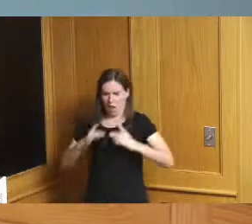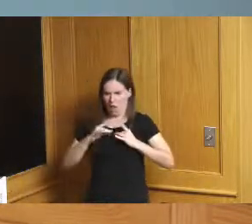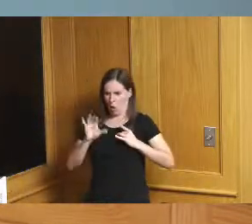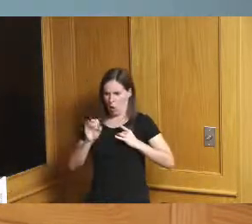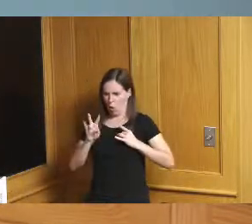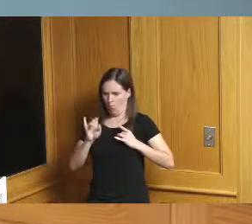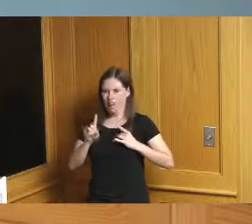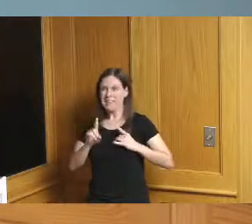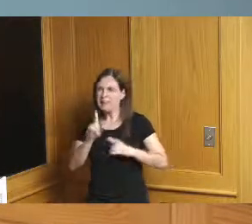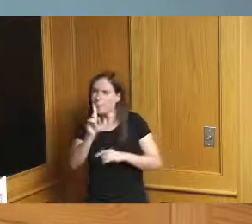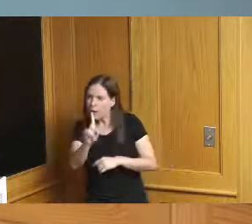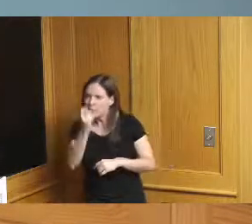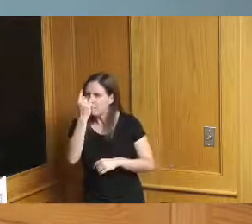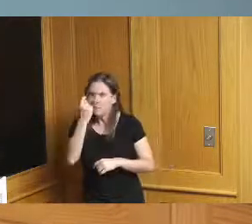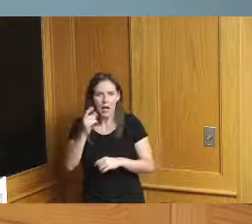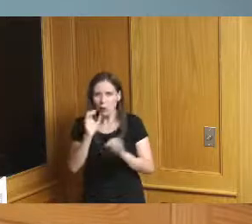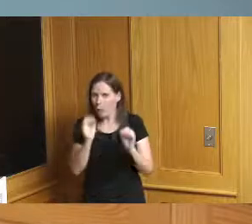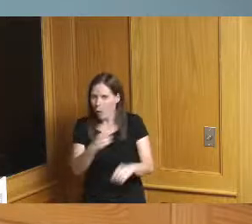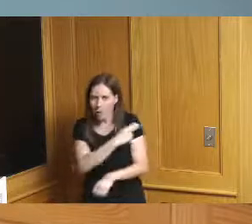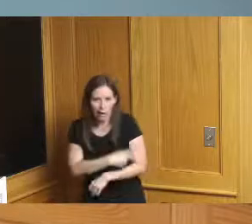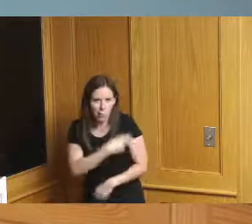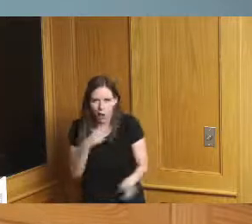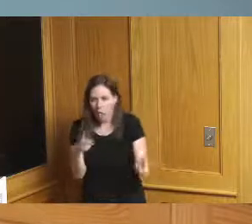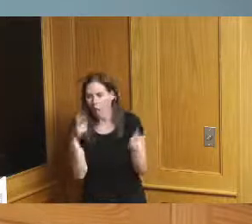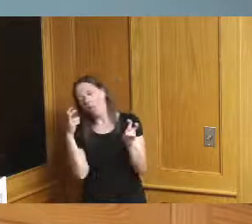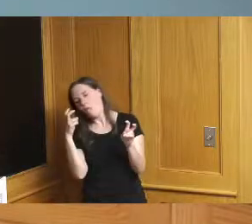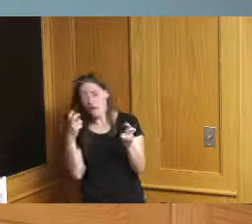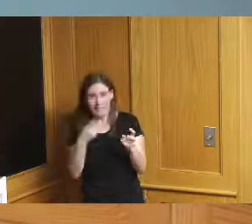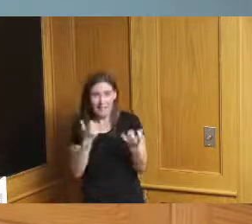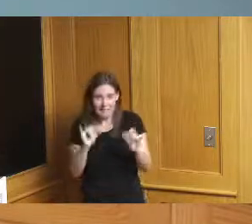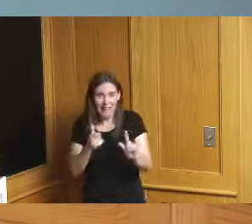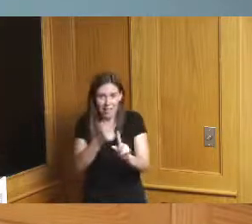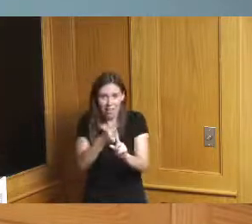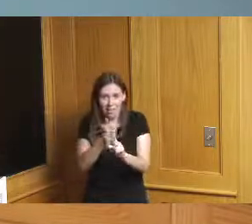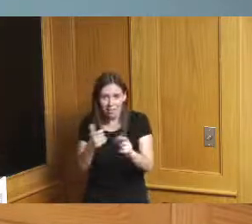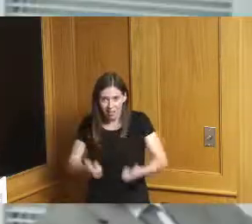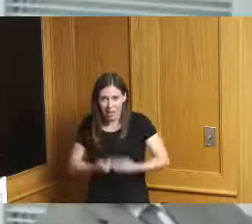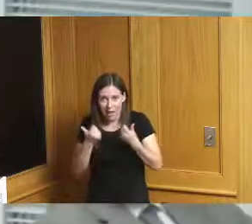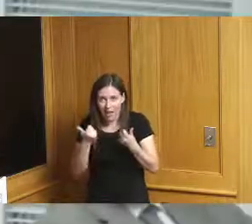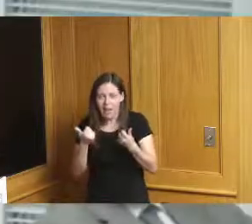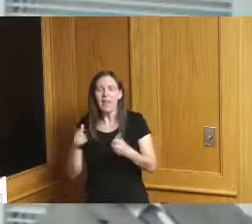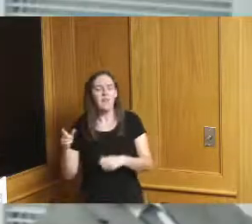so can you maybe talk about that yep so um i think one important point to that is on day one when the